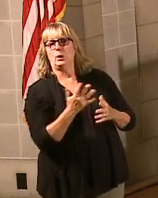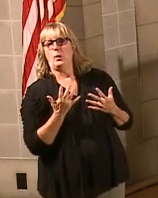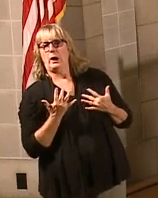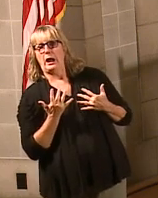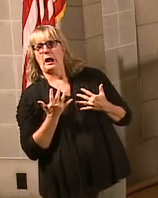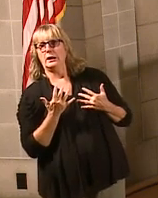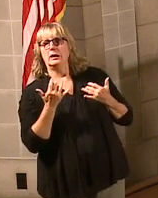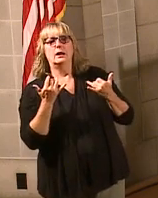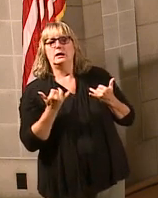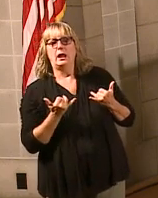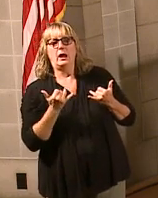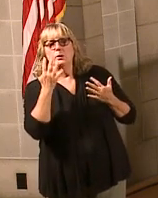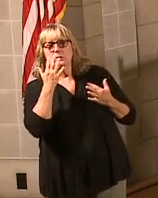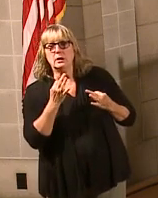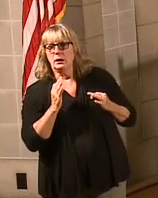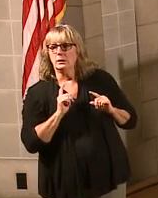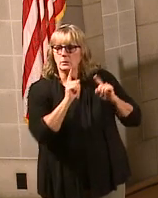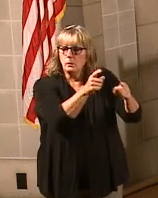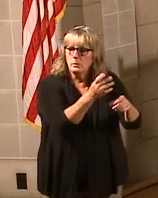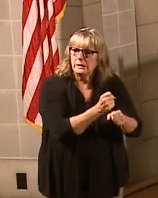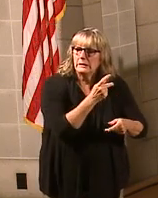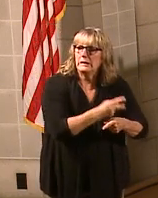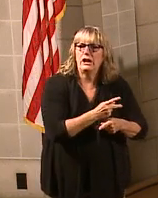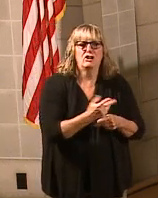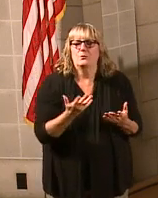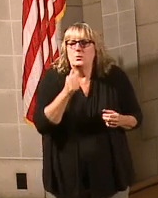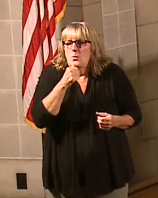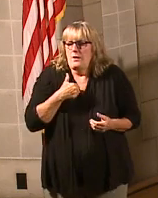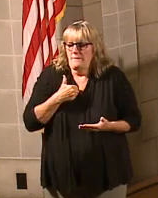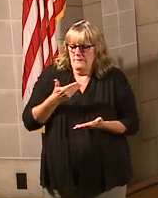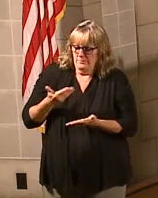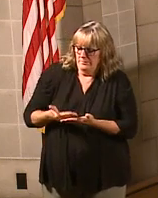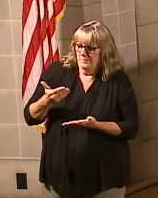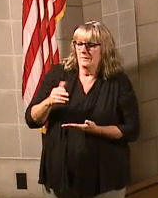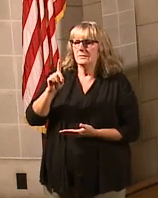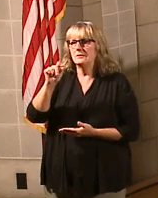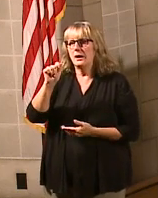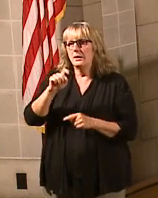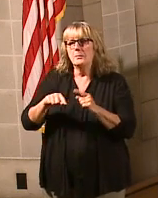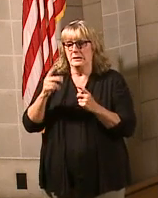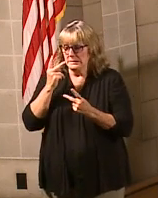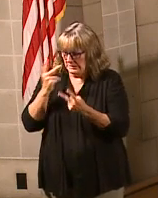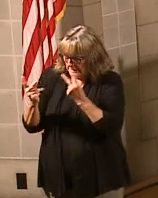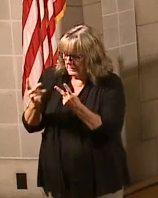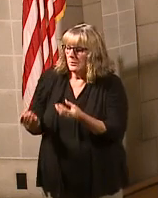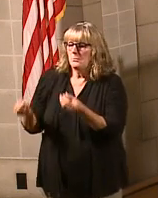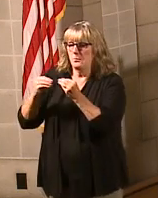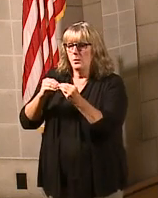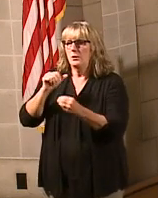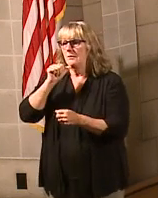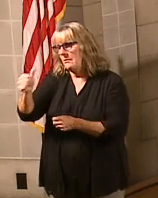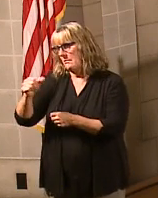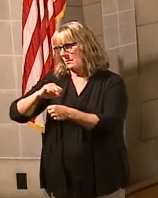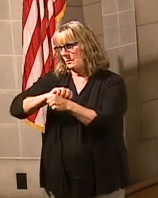OR SOMETHING LIKE THAT. IT COULD ALSO BE THAT PEOPLE DELAYED THEIR CARE LAST YEAR AND NOW THEY'RE COMING BACK TO GET THAT CARE.